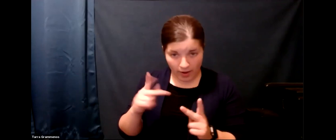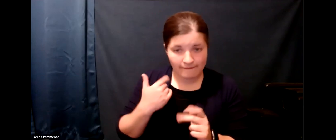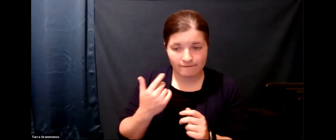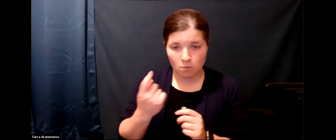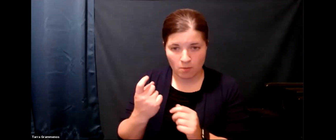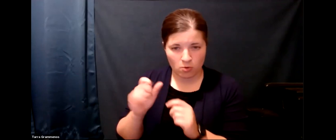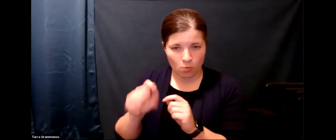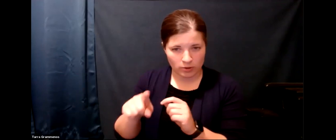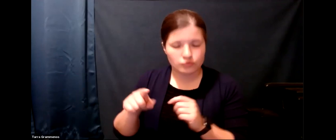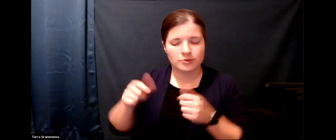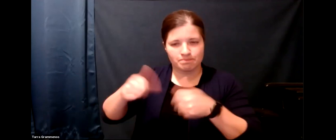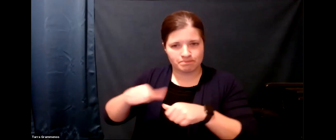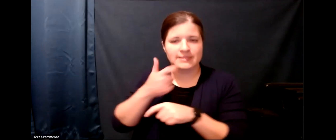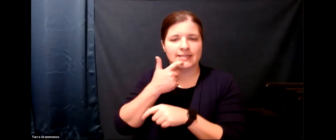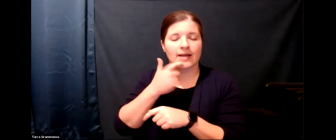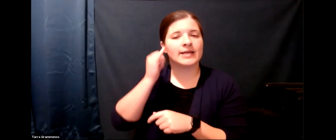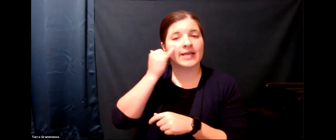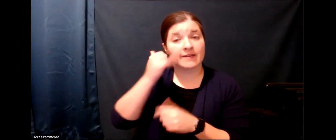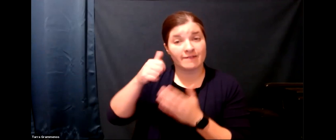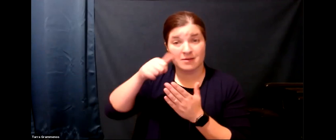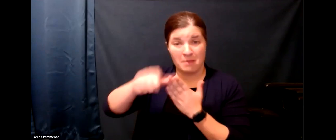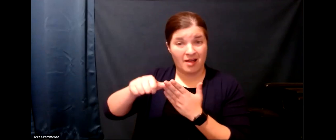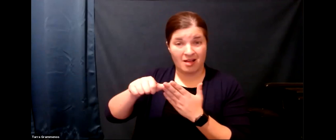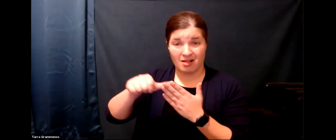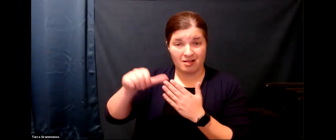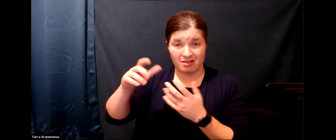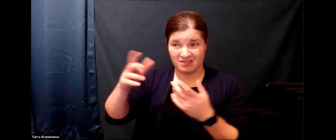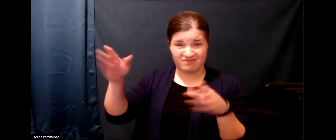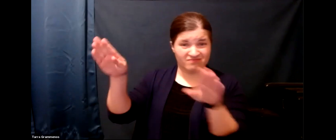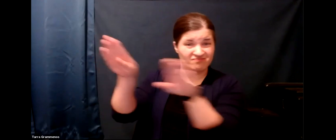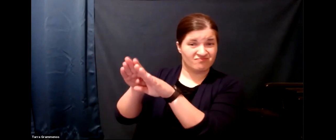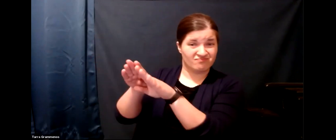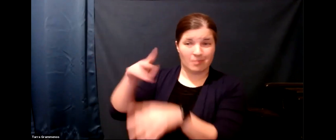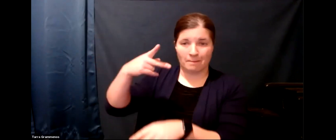If postal mail shuts down, I imagine, this is Michael